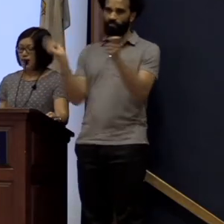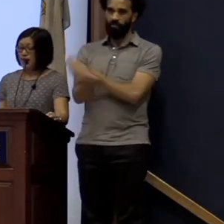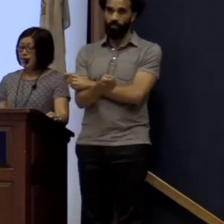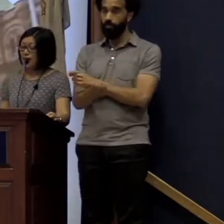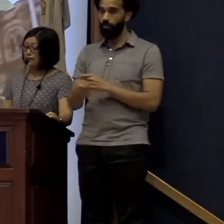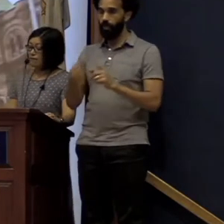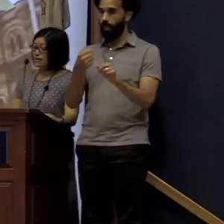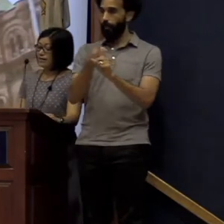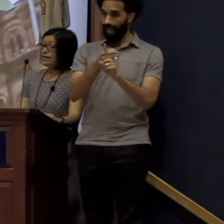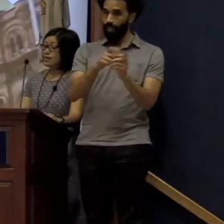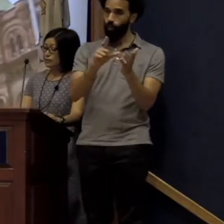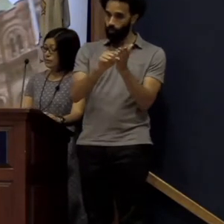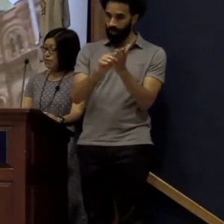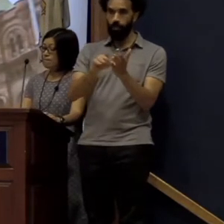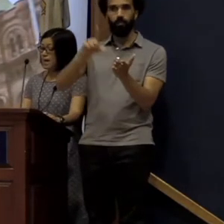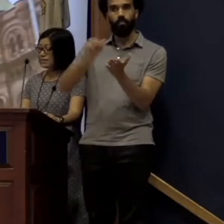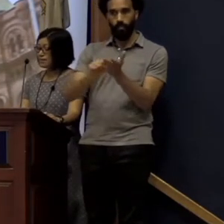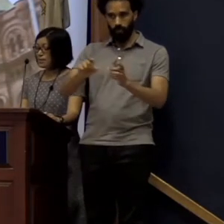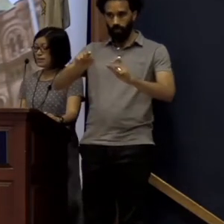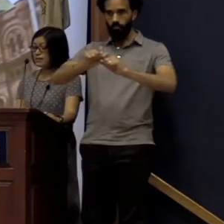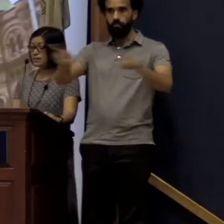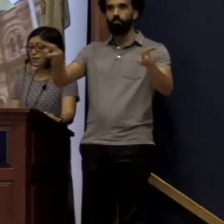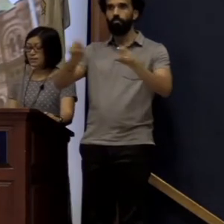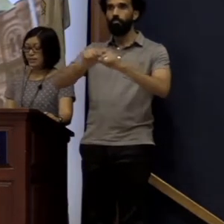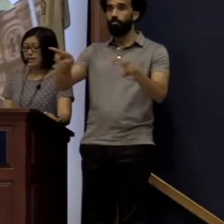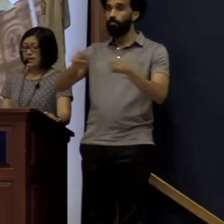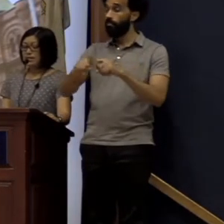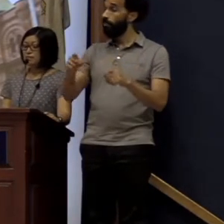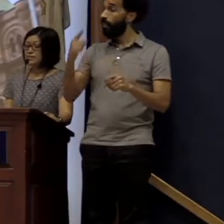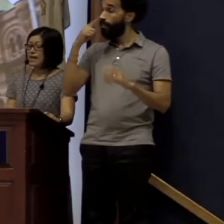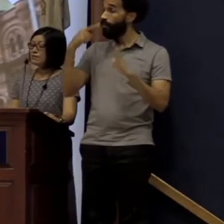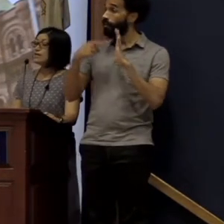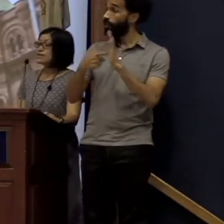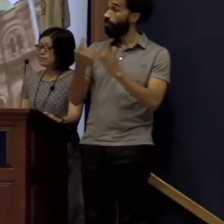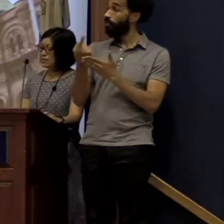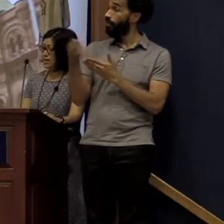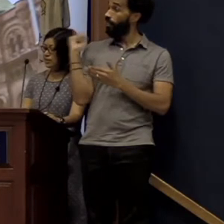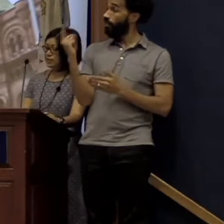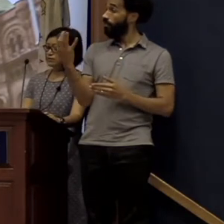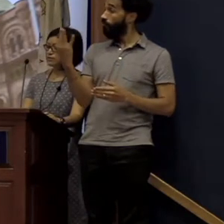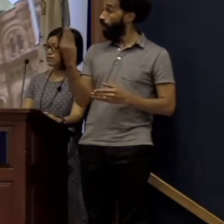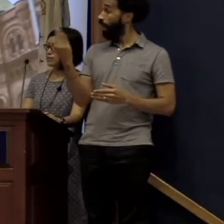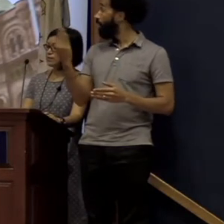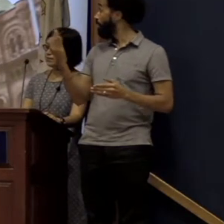Last Friday we saw massive protests globally in a resulting communication to the ruling bodies